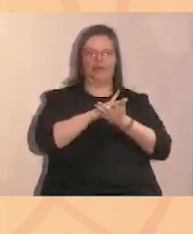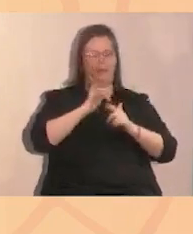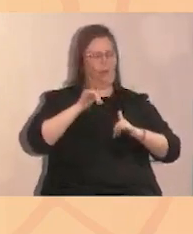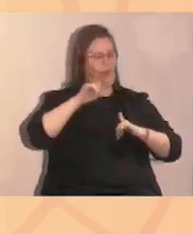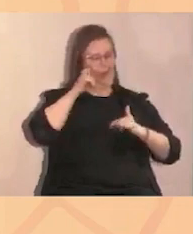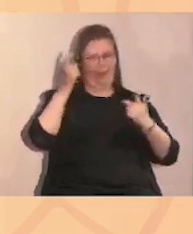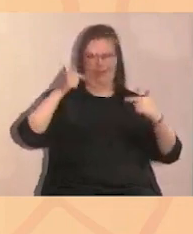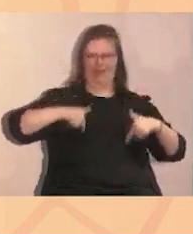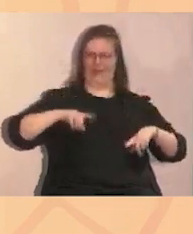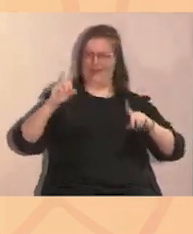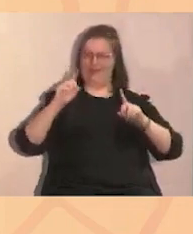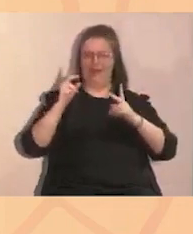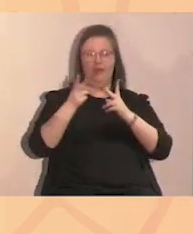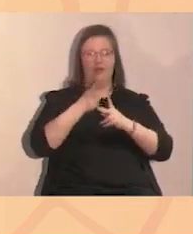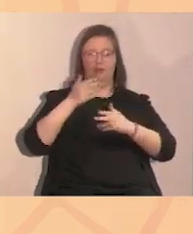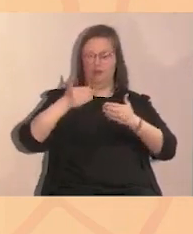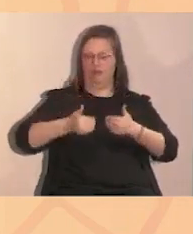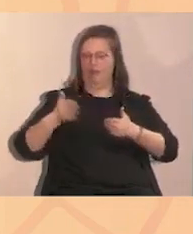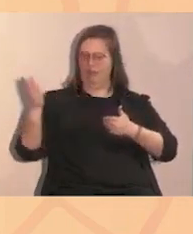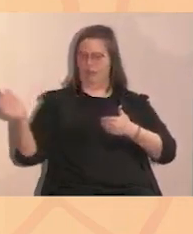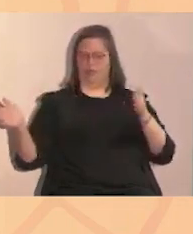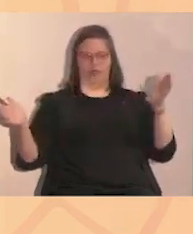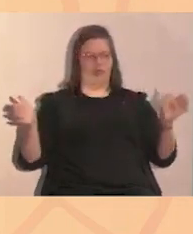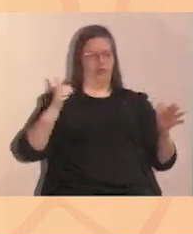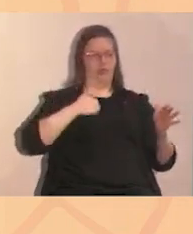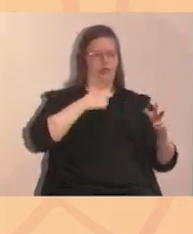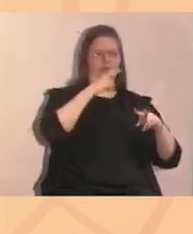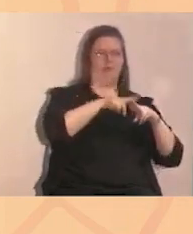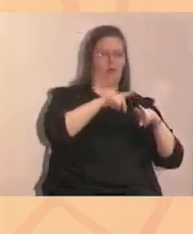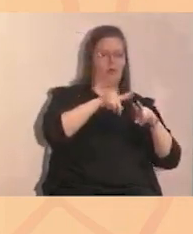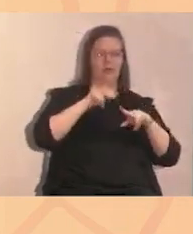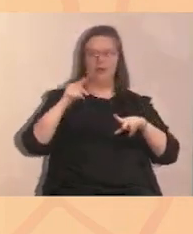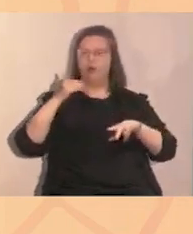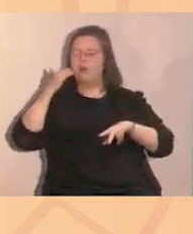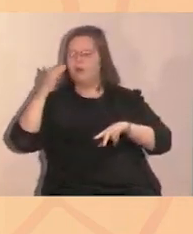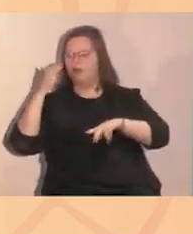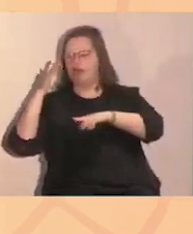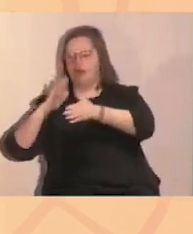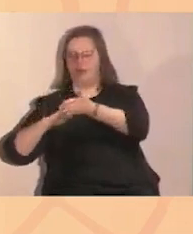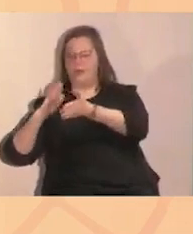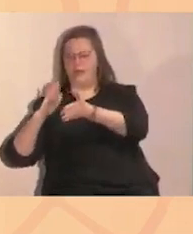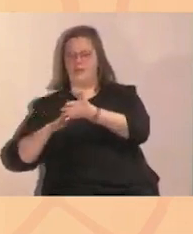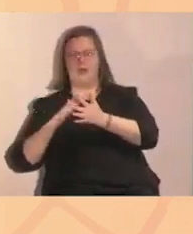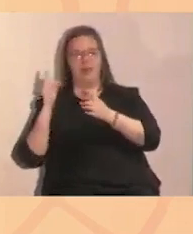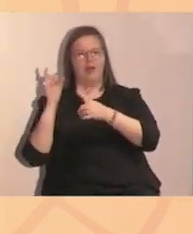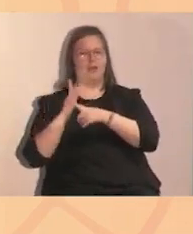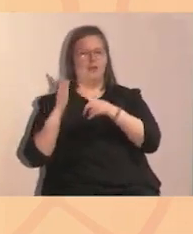Both parts of my heritage, my paternal and maternal lineage are really important to me, having formed all of the work that I've